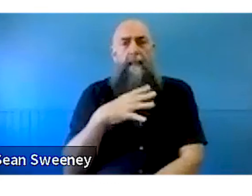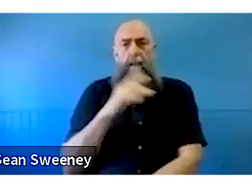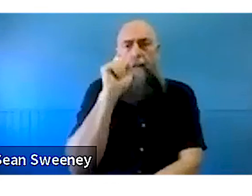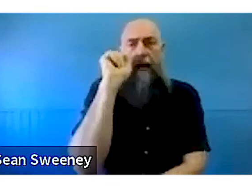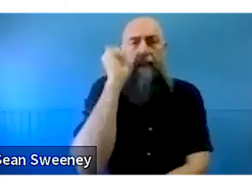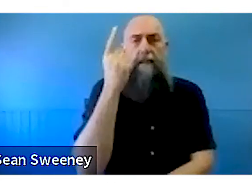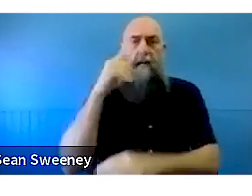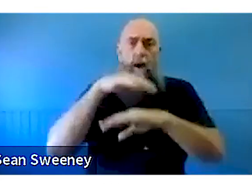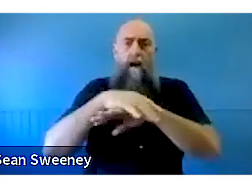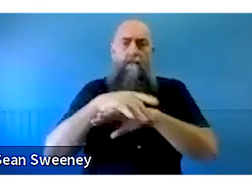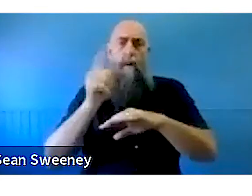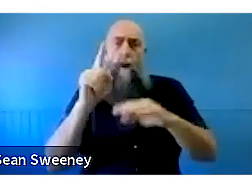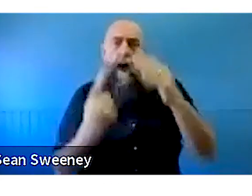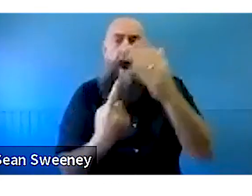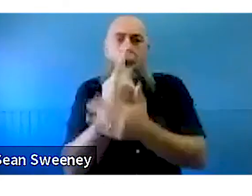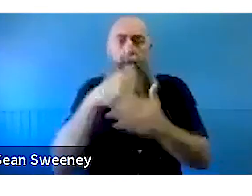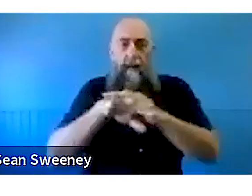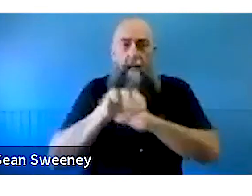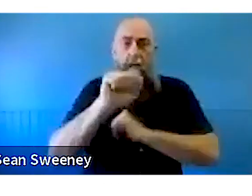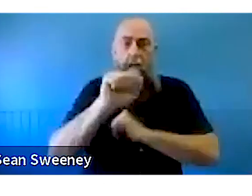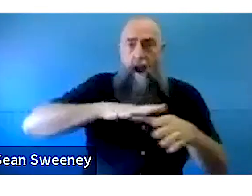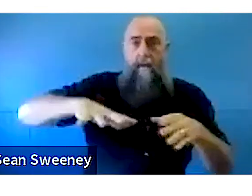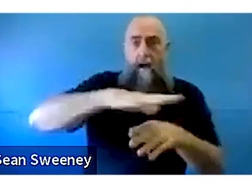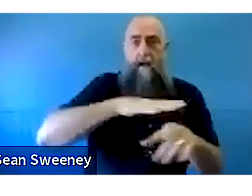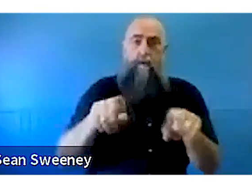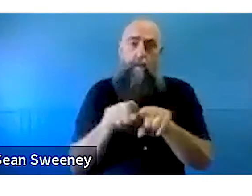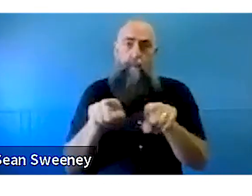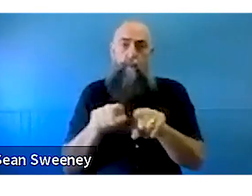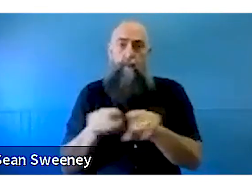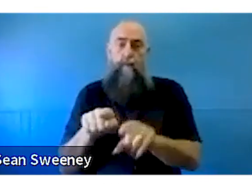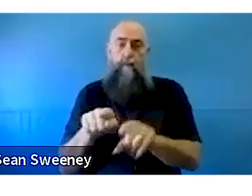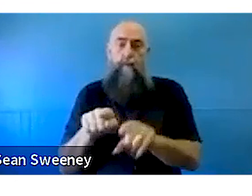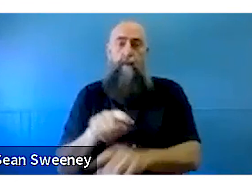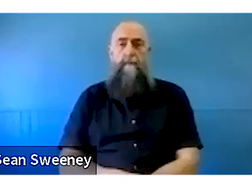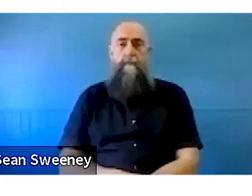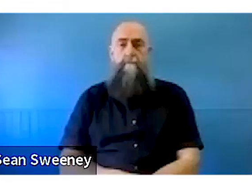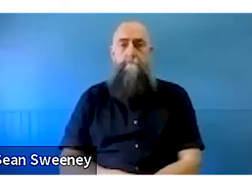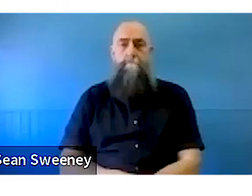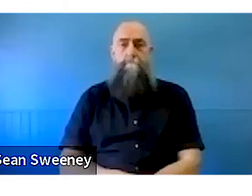In your area as well. Seven.